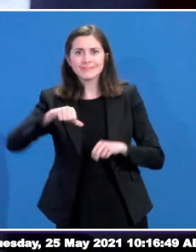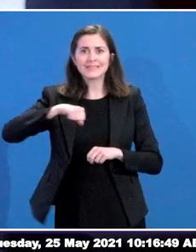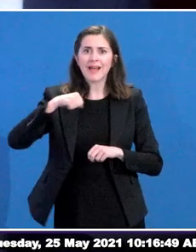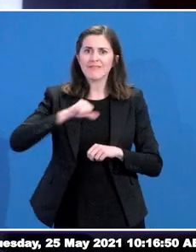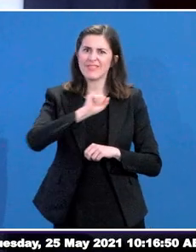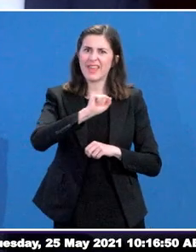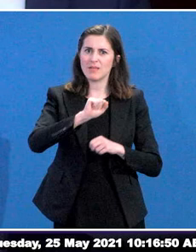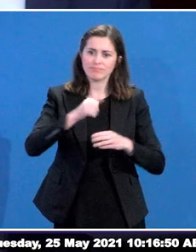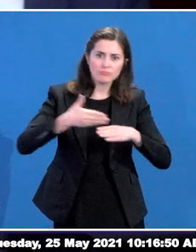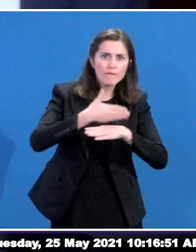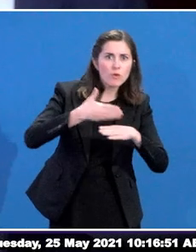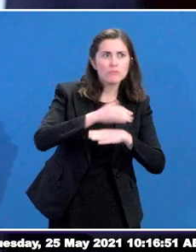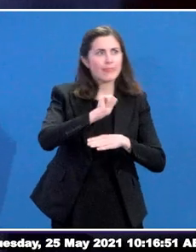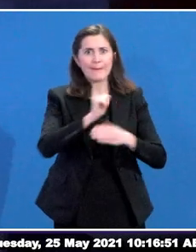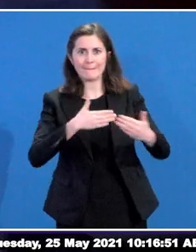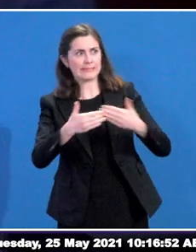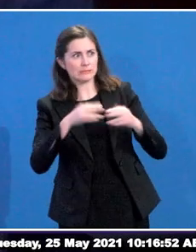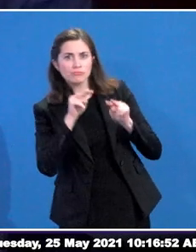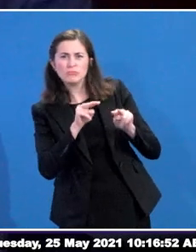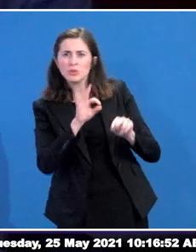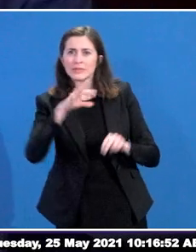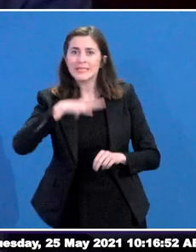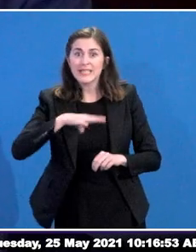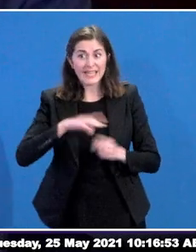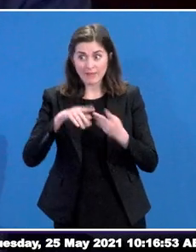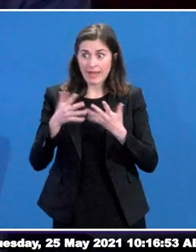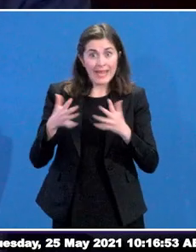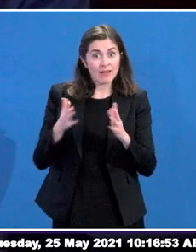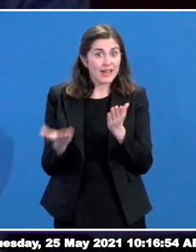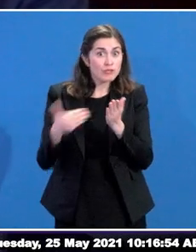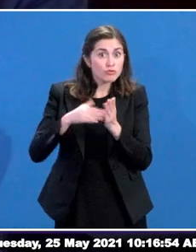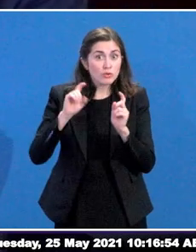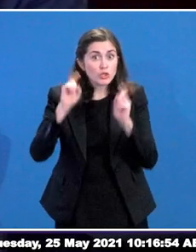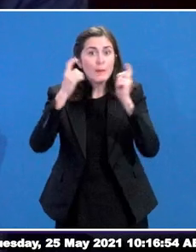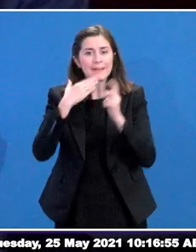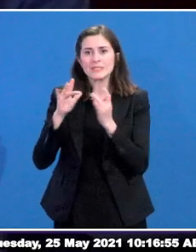If you have further complaints that need to be addressed, please contact either myself or the feedback line."